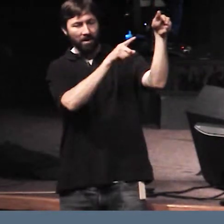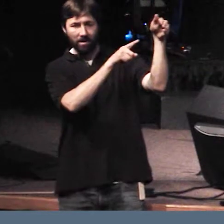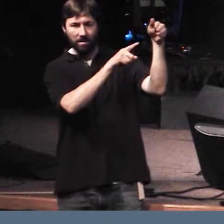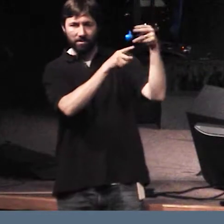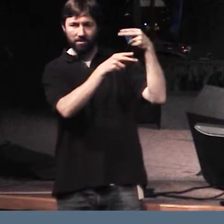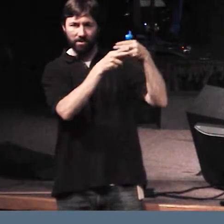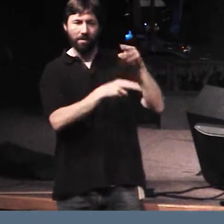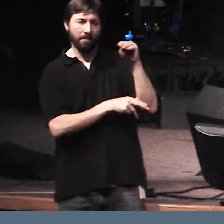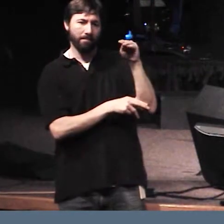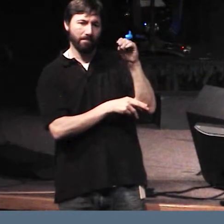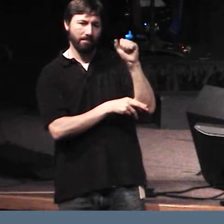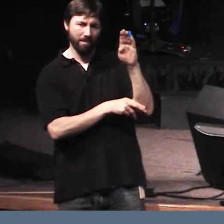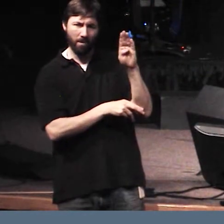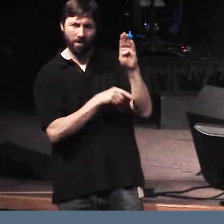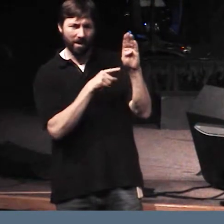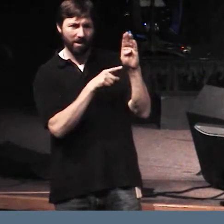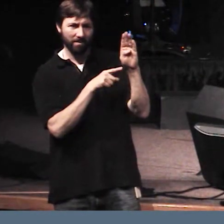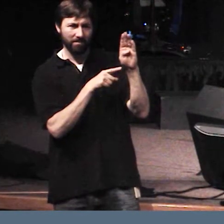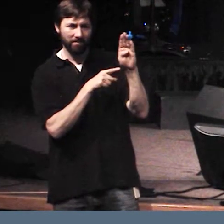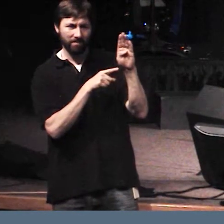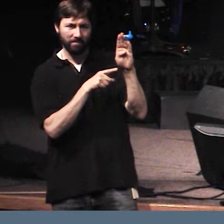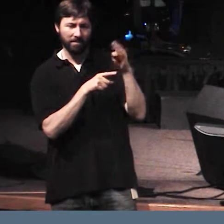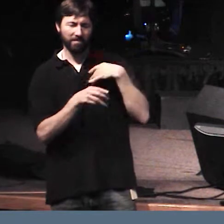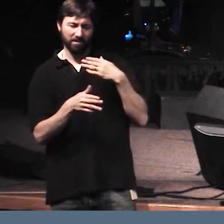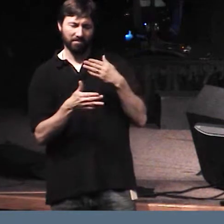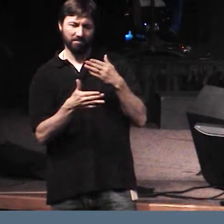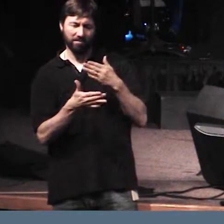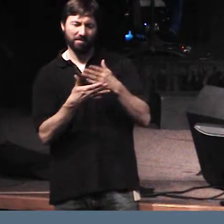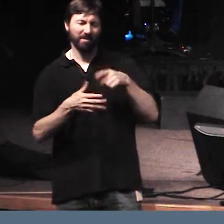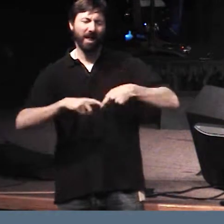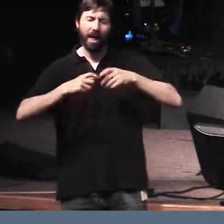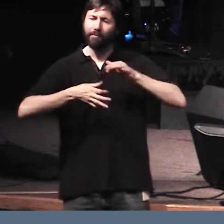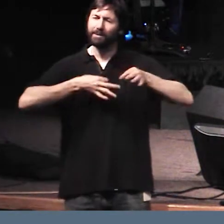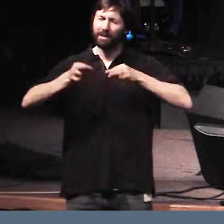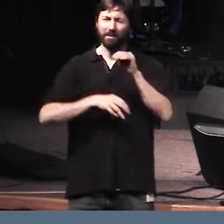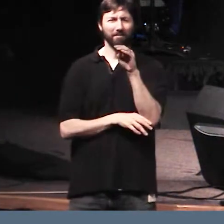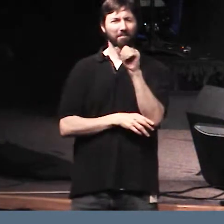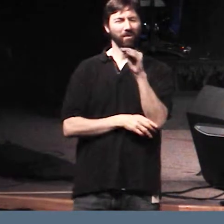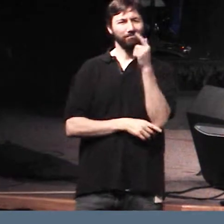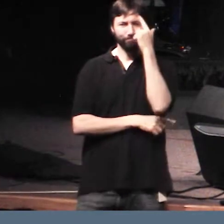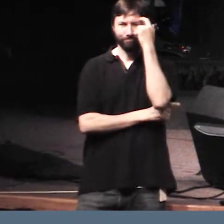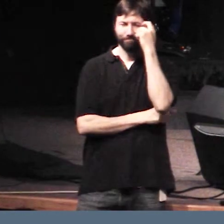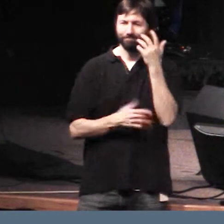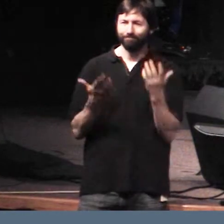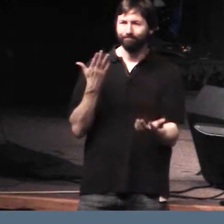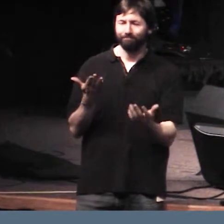called Moab and maybe I needed stop and explained that How do I explain Moab It would be like going maybe